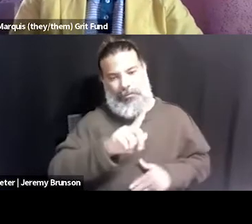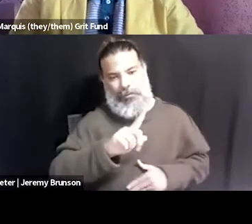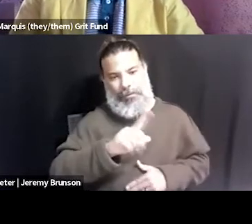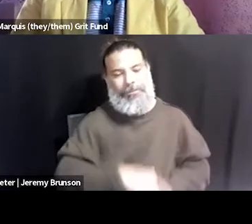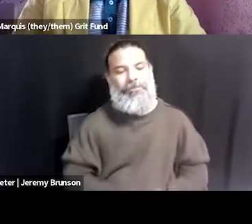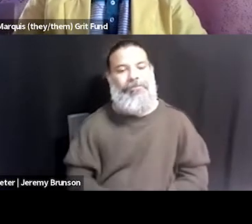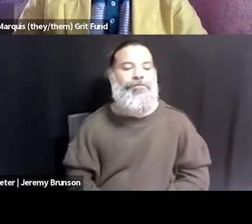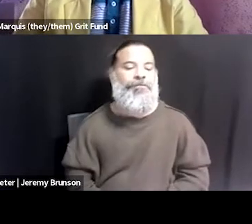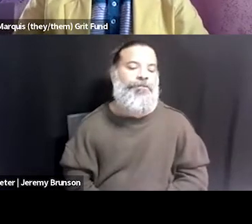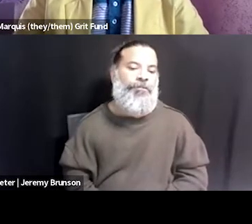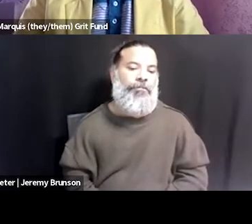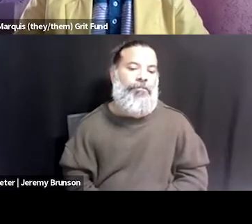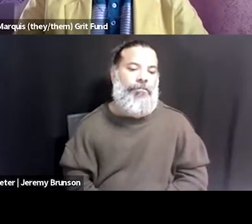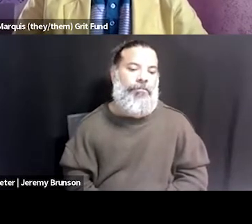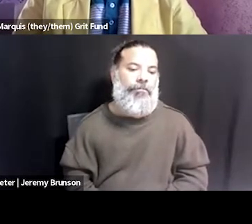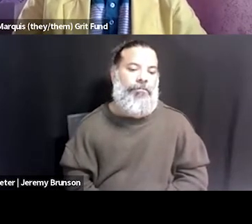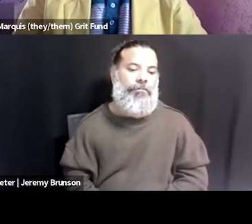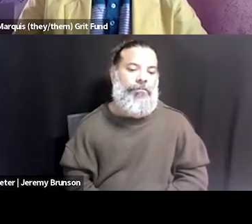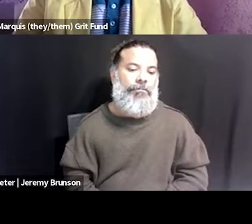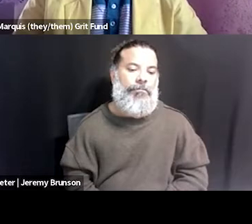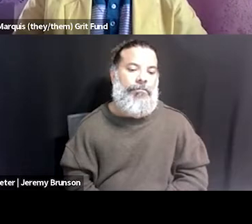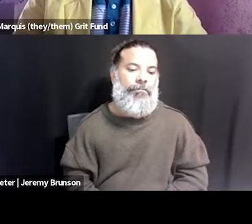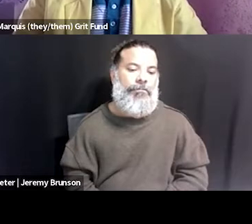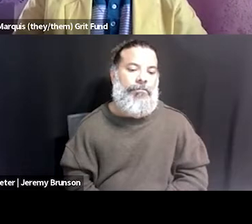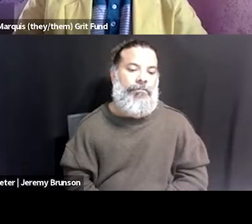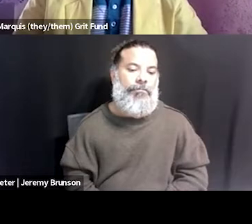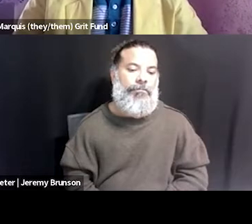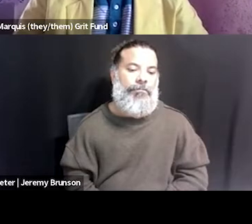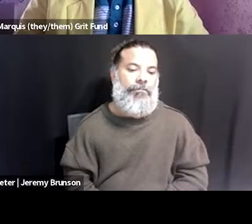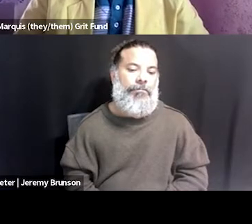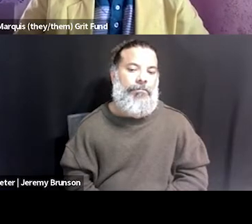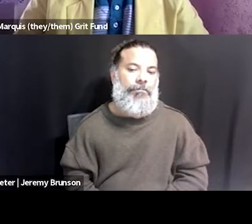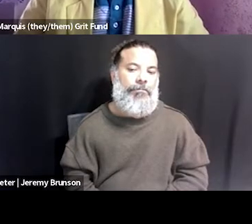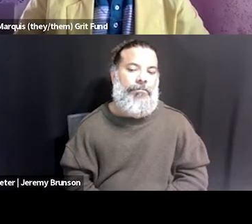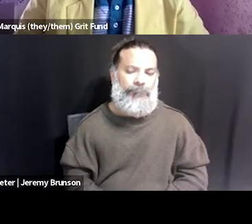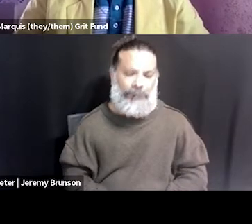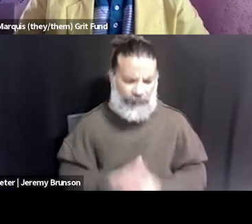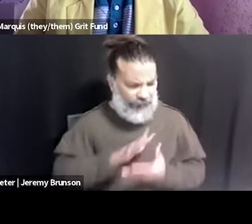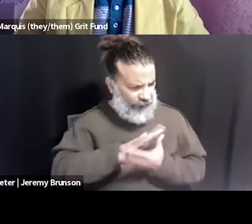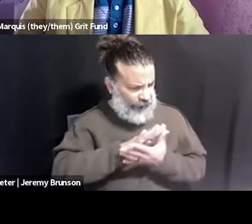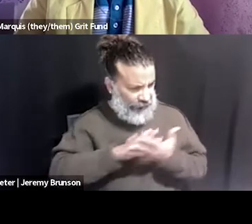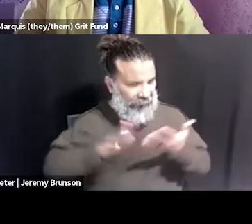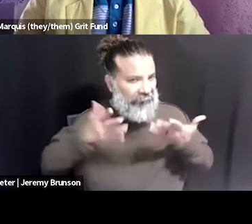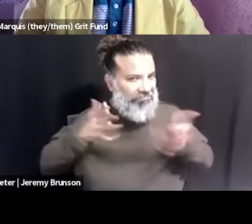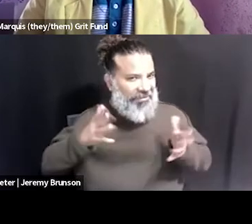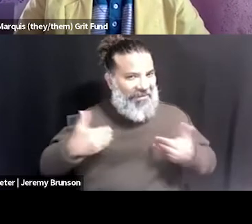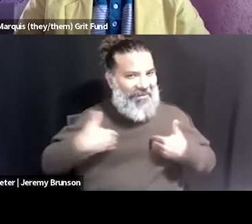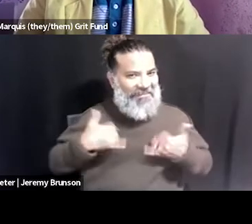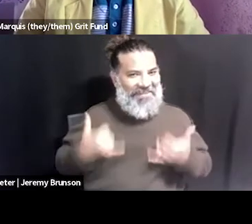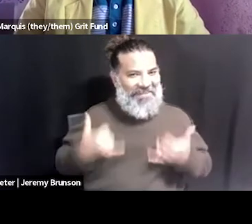That's all I've got right now.